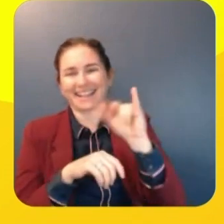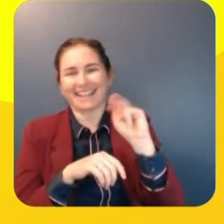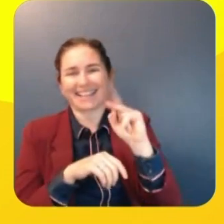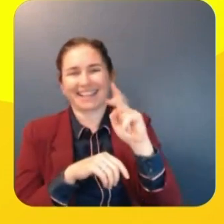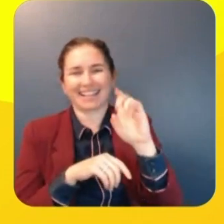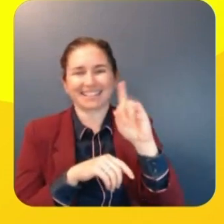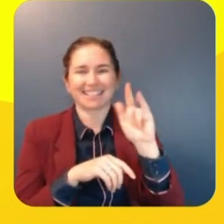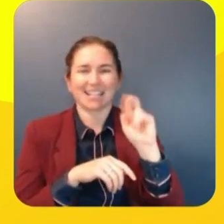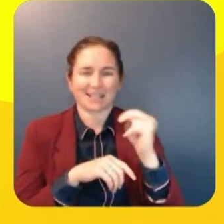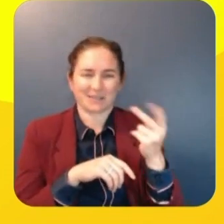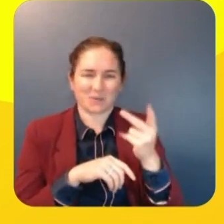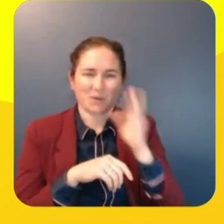Thank you so much.